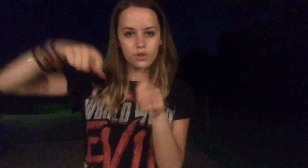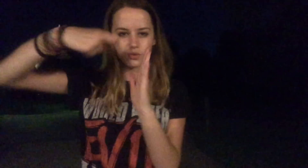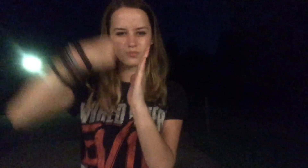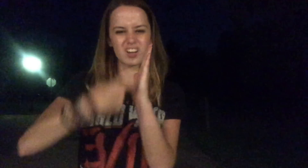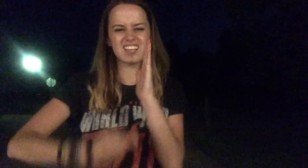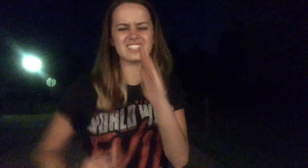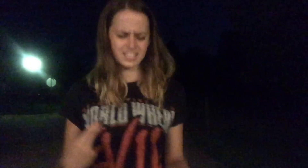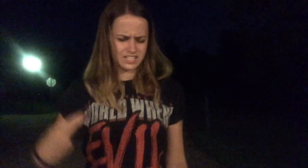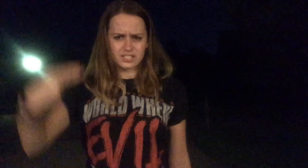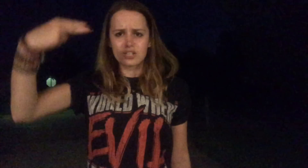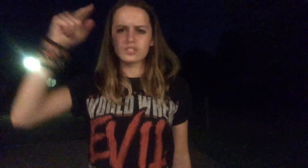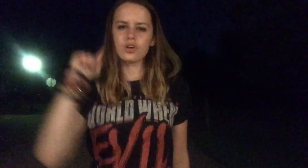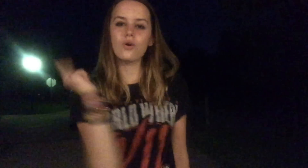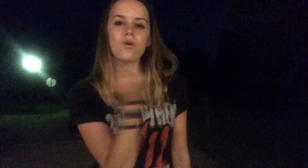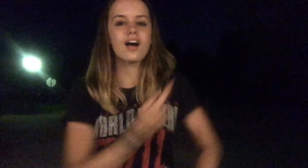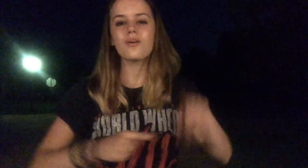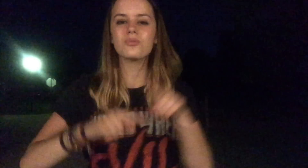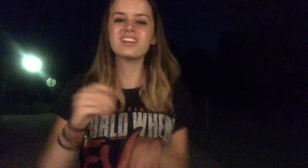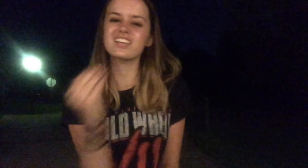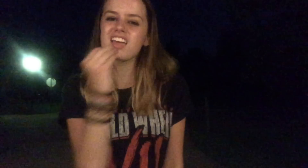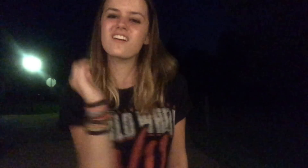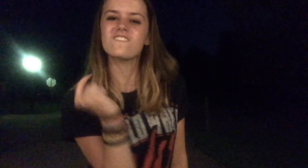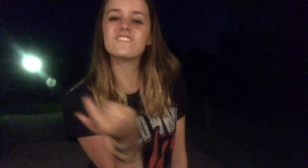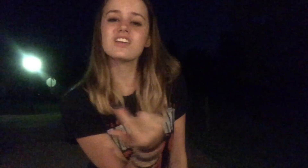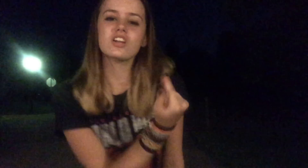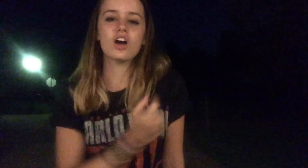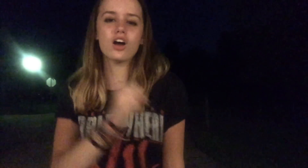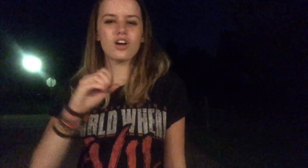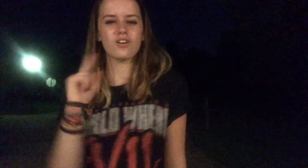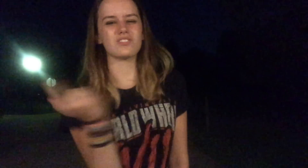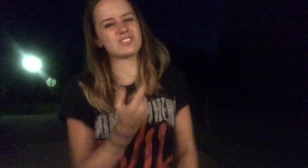Oil Prices are so high we can't feed ourselves,